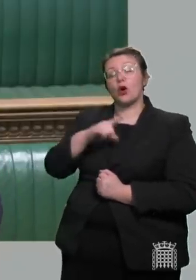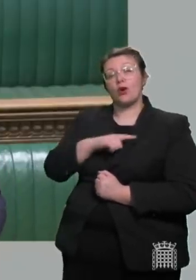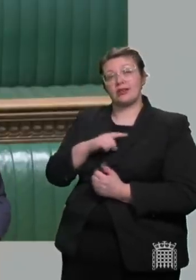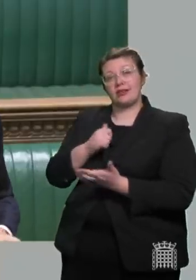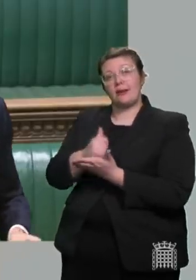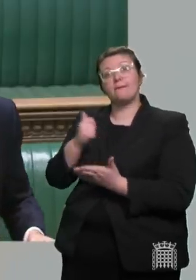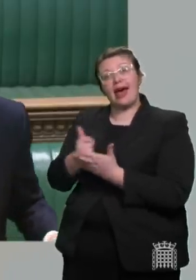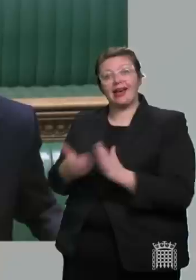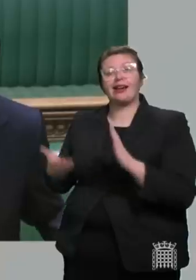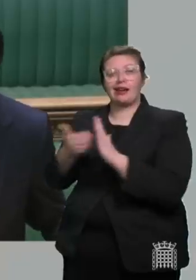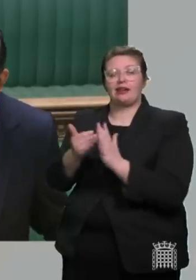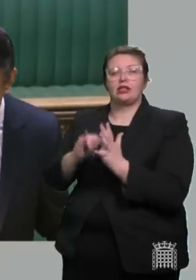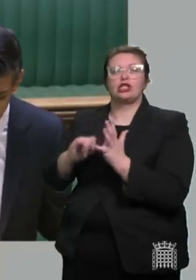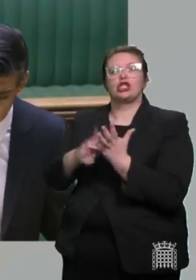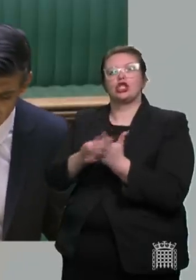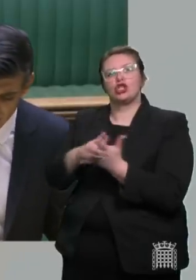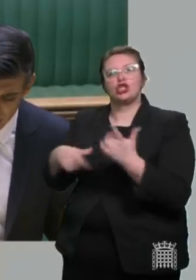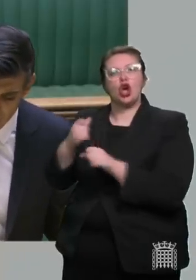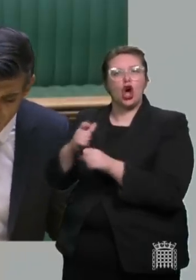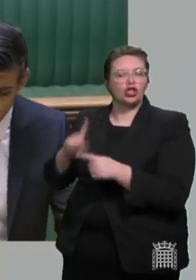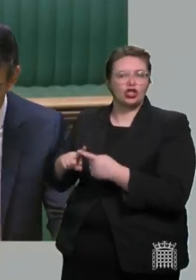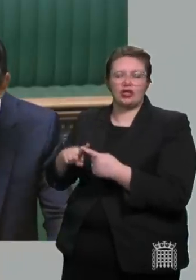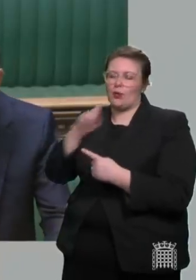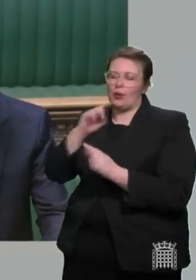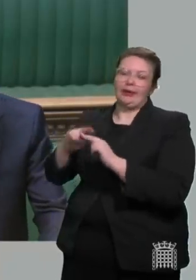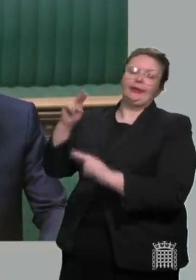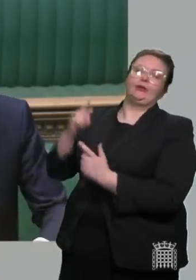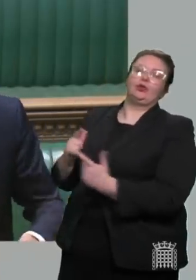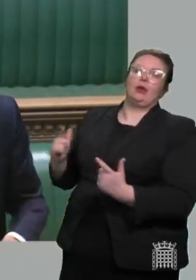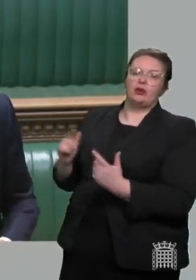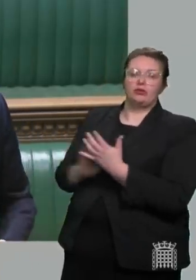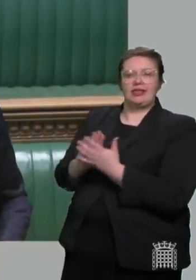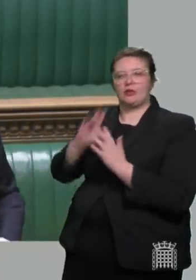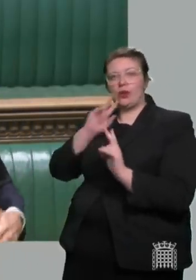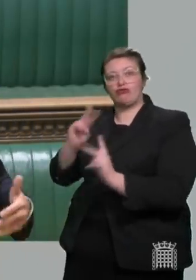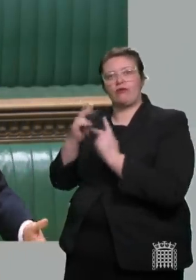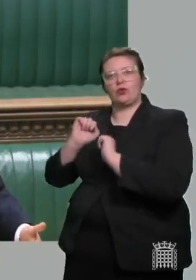rate for banks would be too high. So we will review the surcharge to make sure the combined